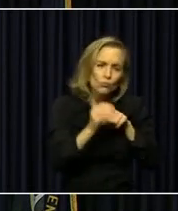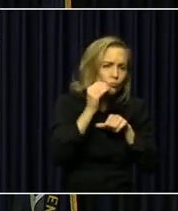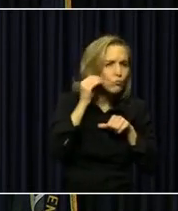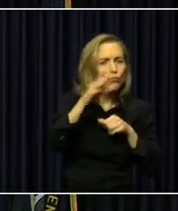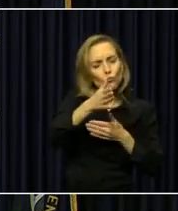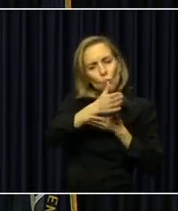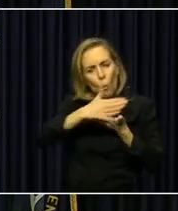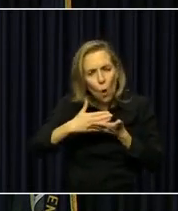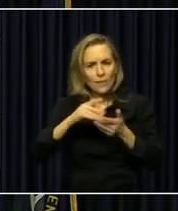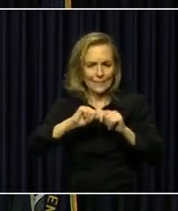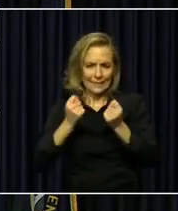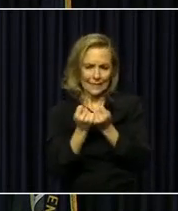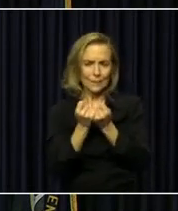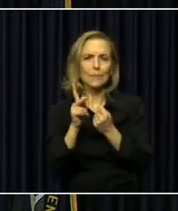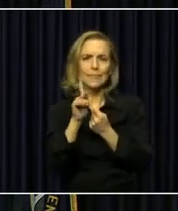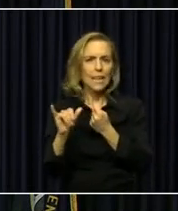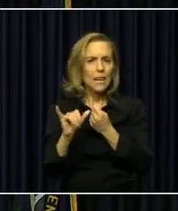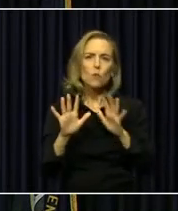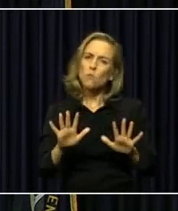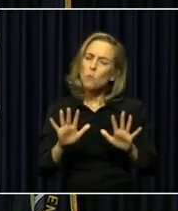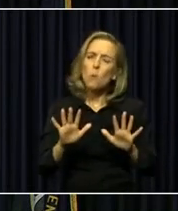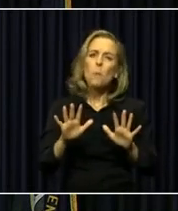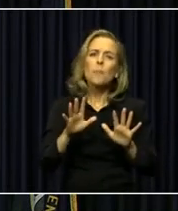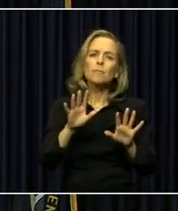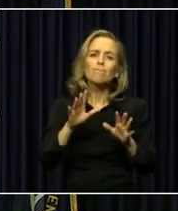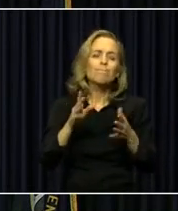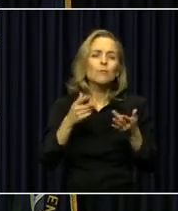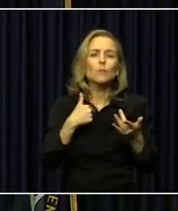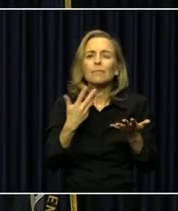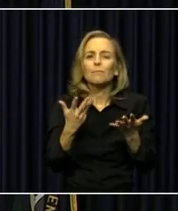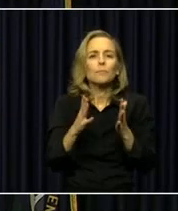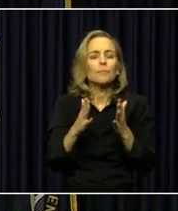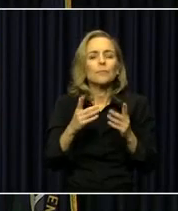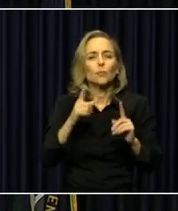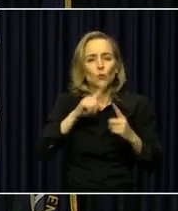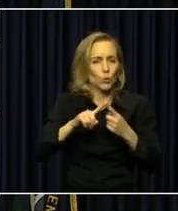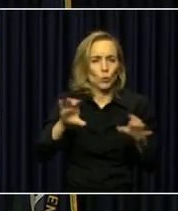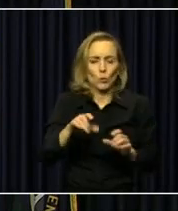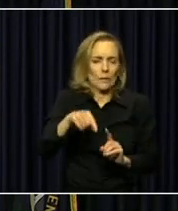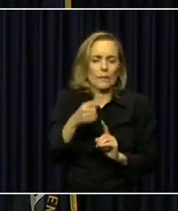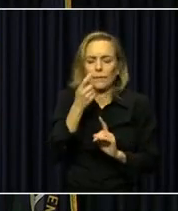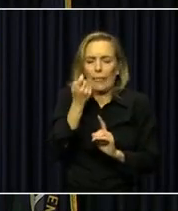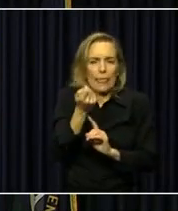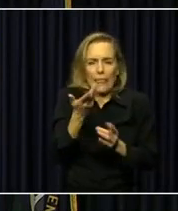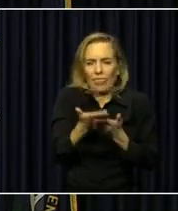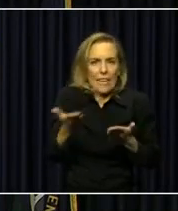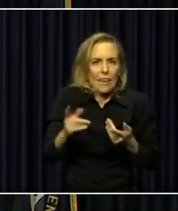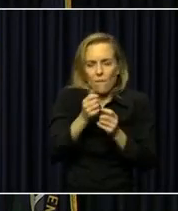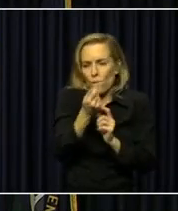HOME SO THAT THEY CAN WORK TO